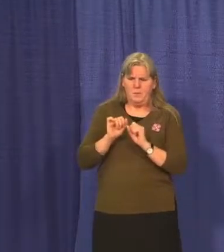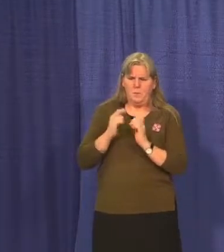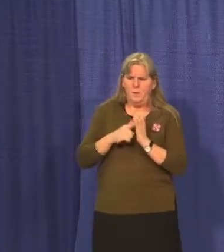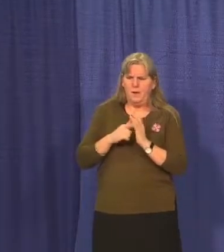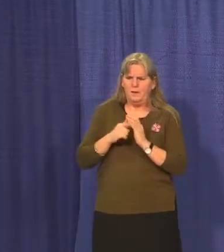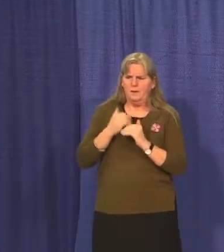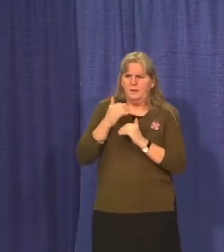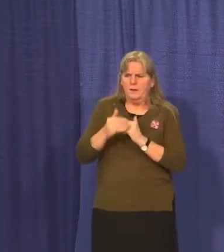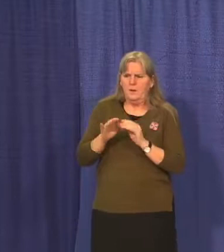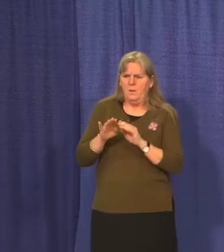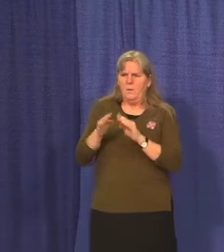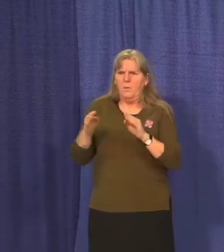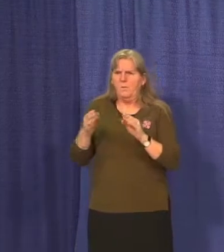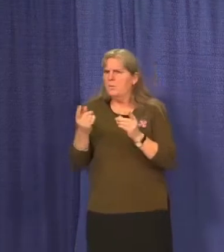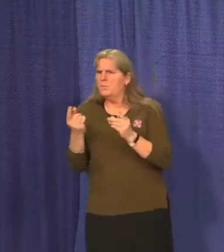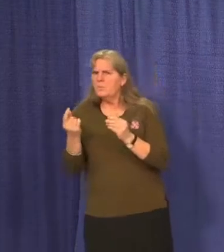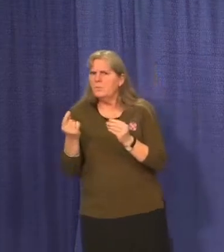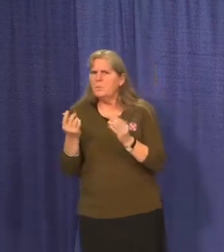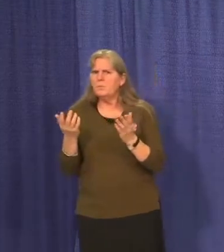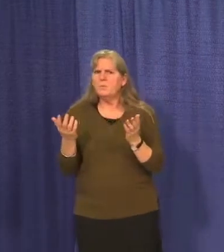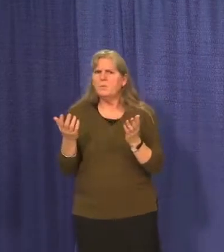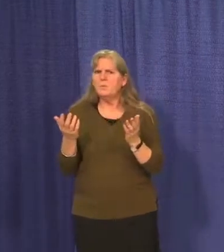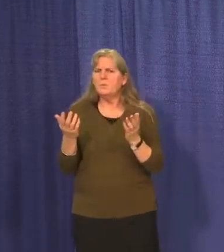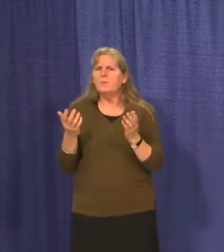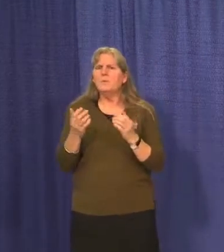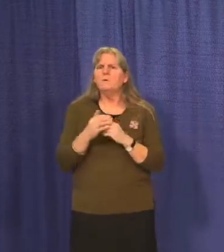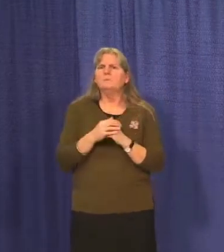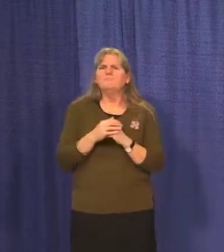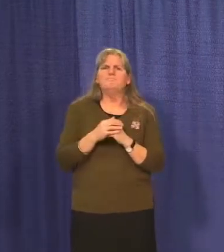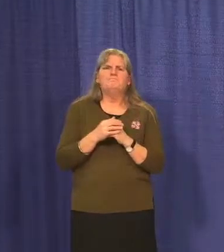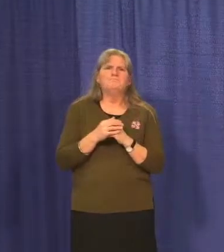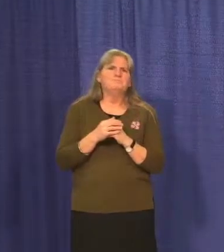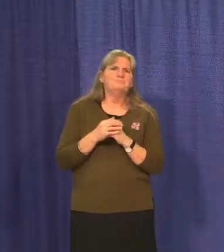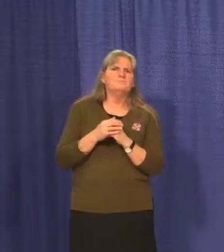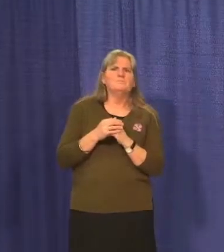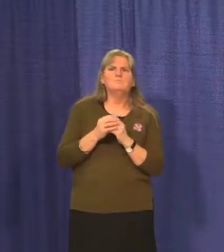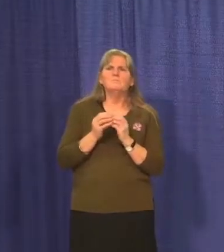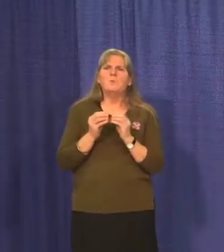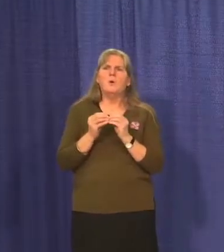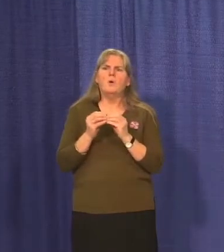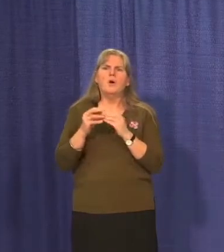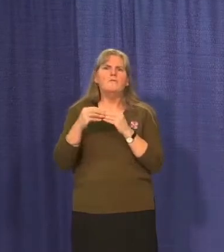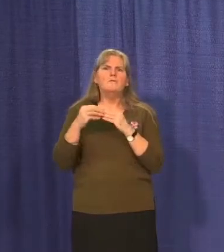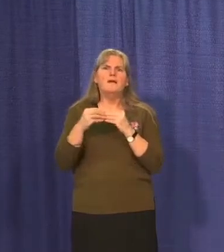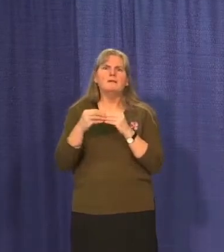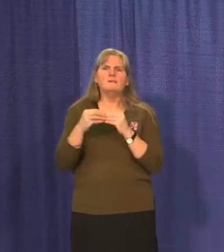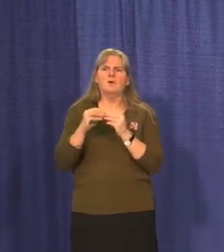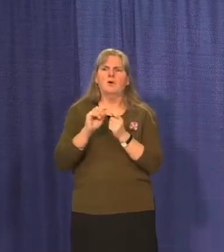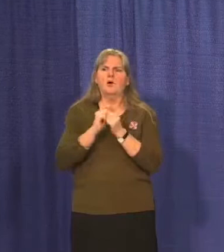of vaccine on the ability to lighten, or to change, or alter